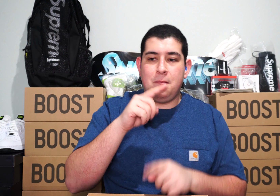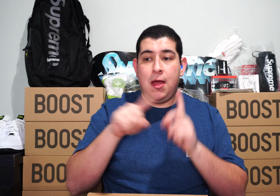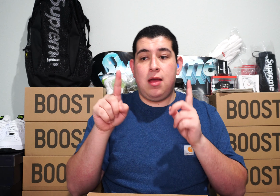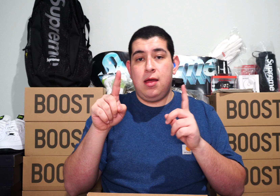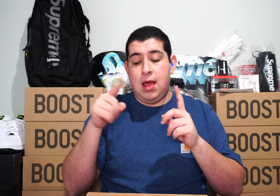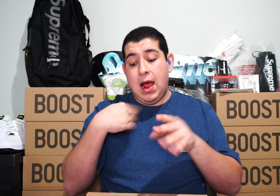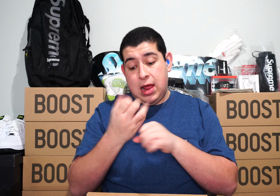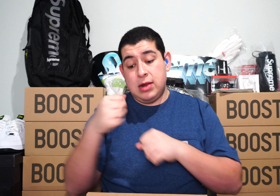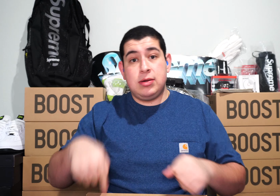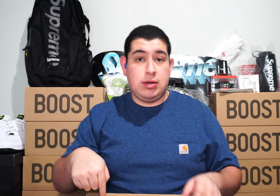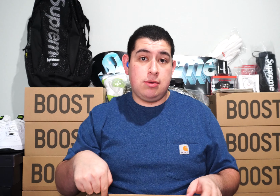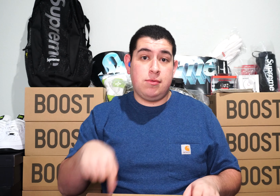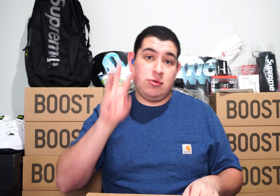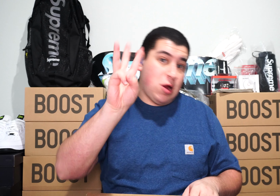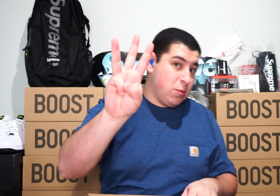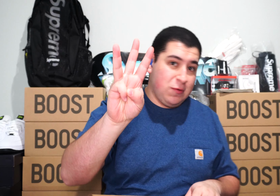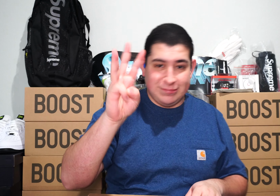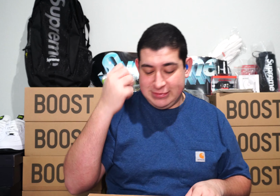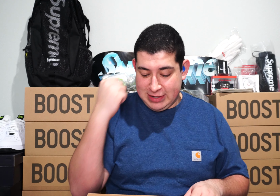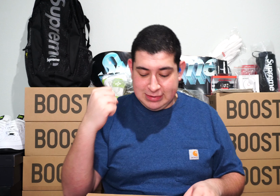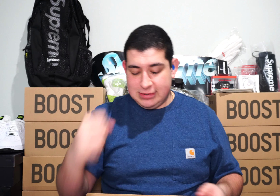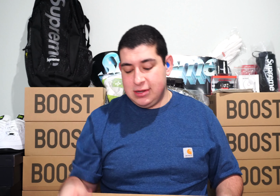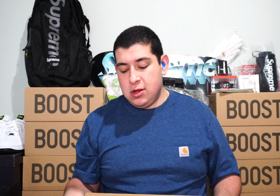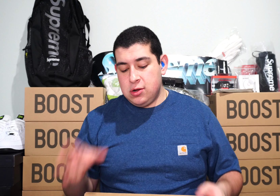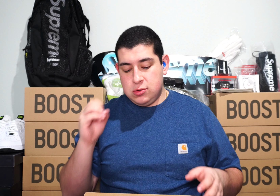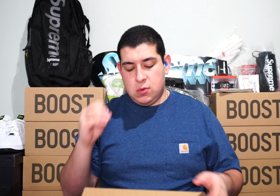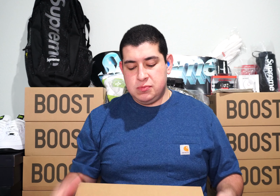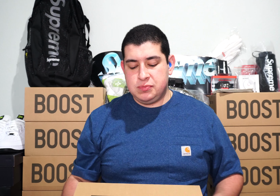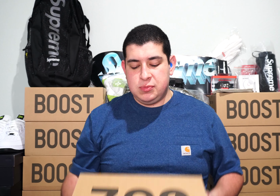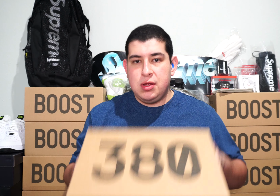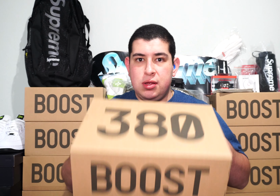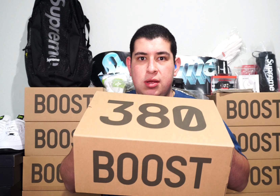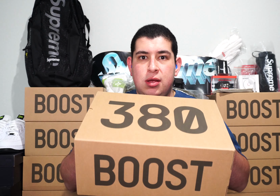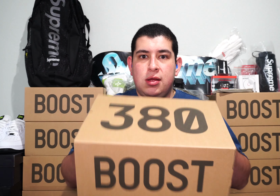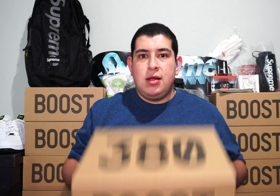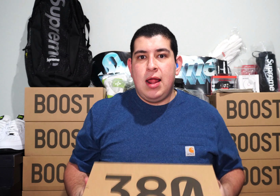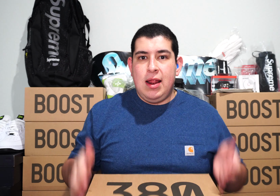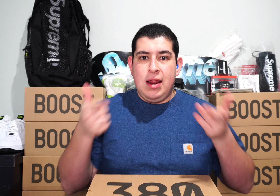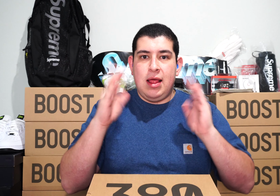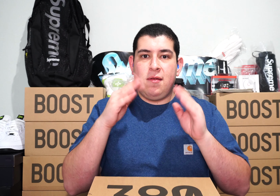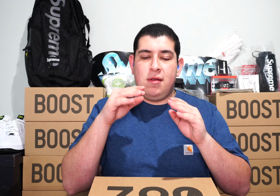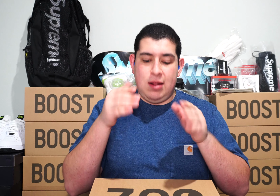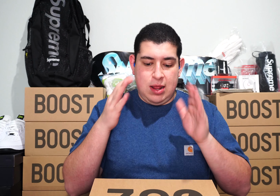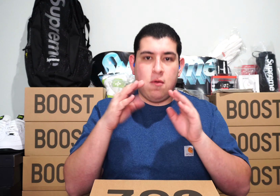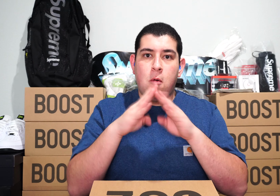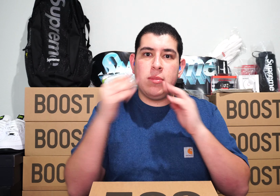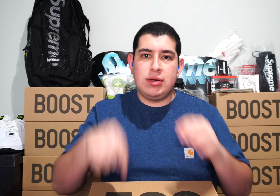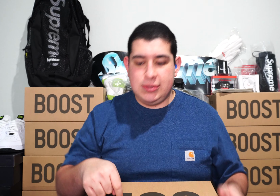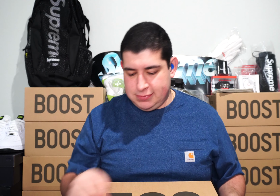But, I’m glad that I got this as W. Let’s open this up.